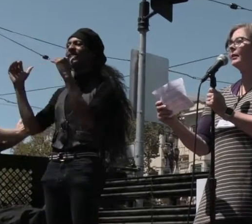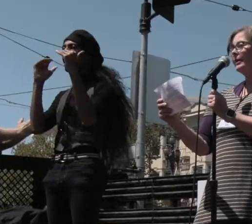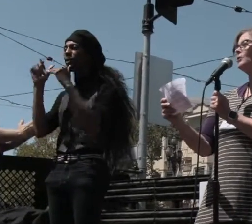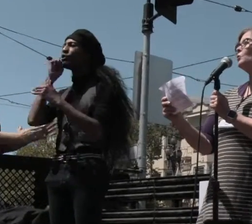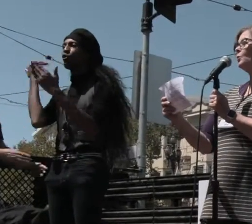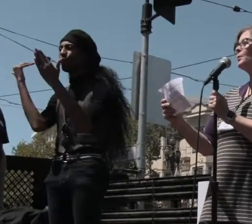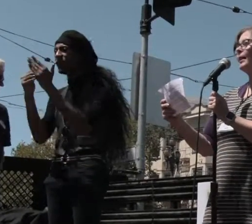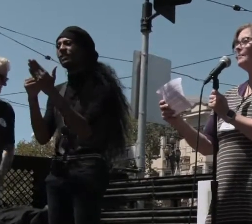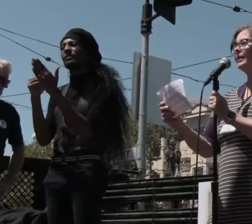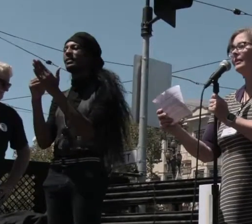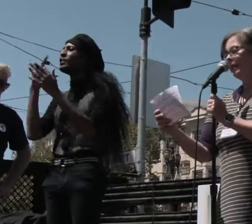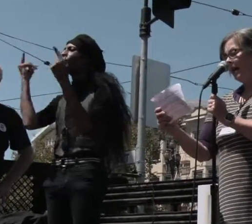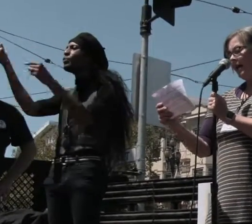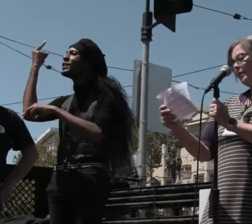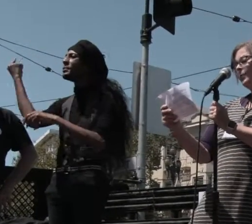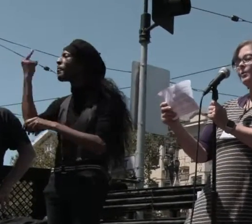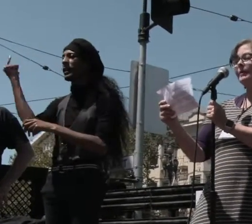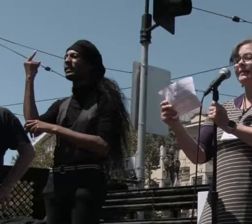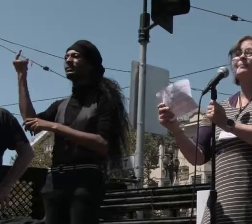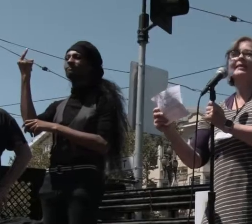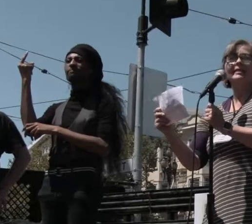is to do something. And we're doing something